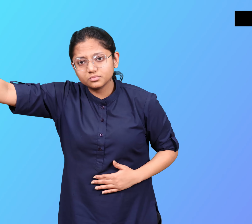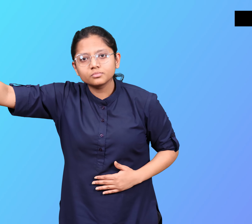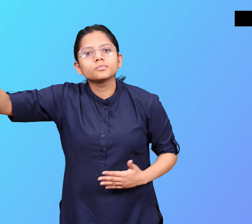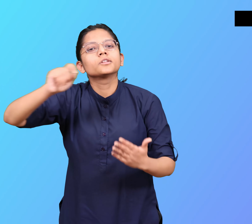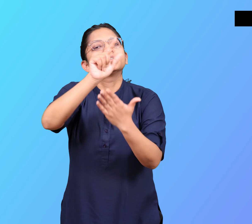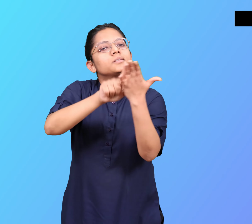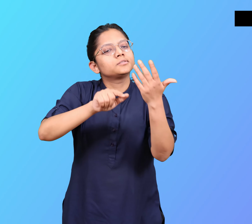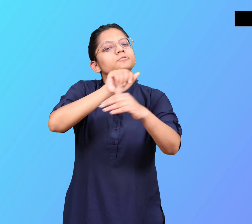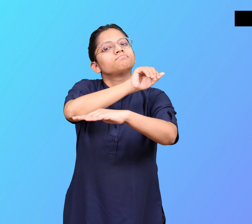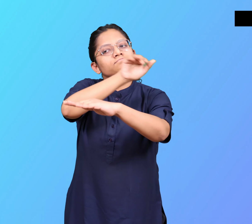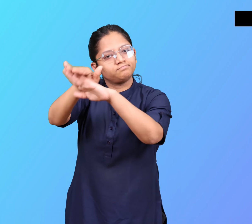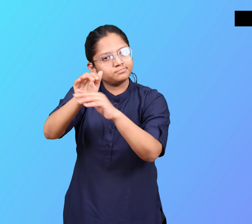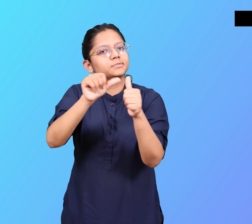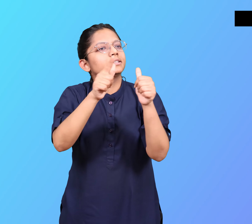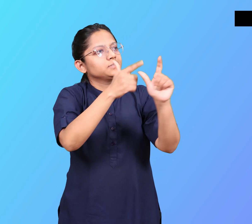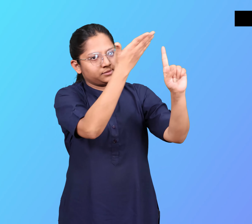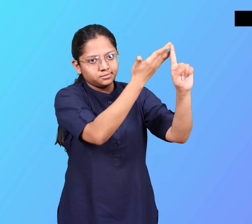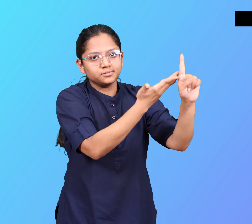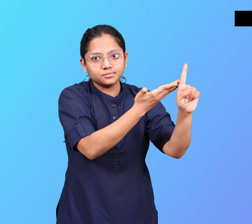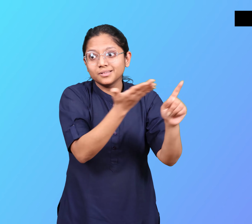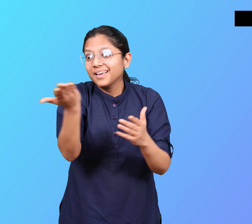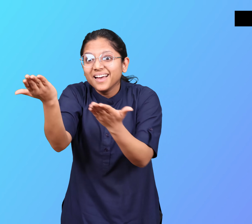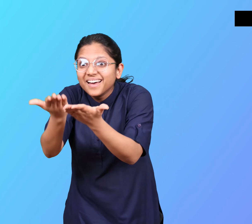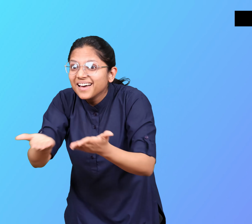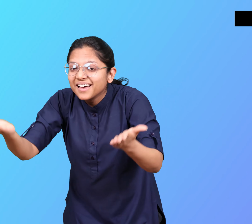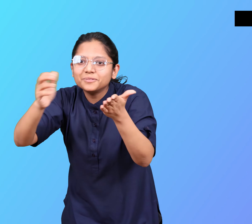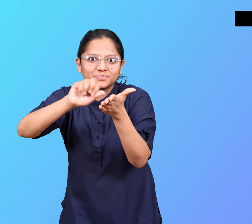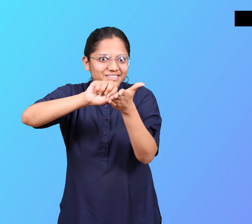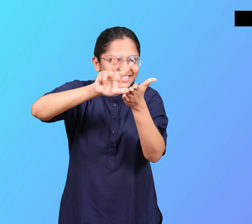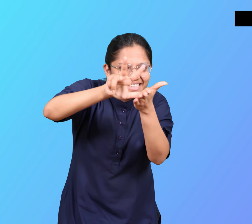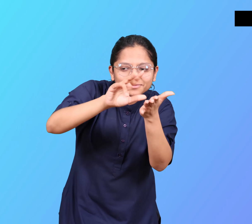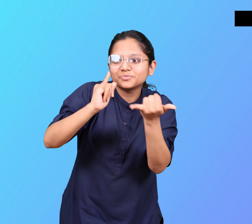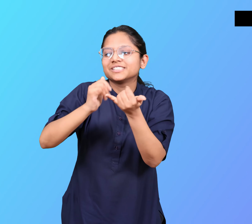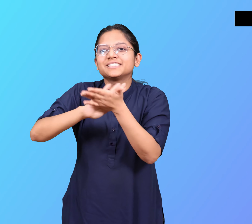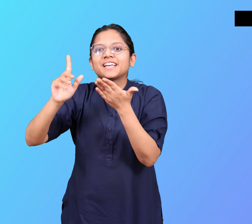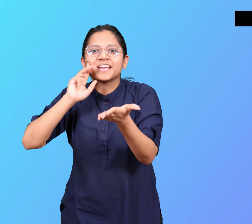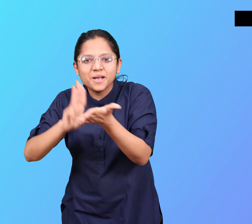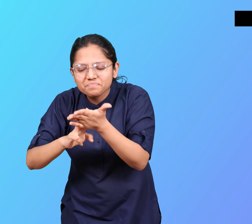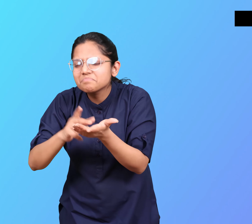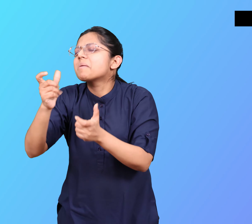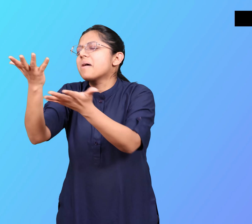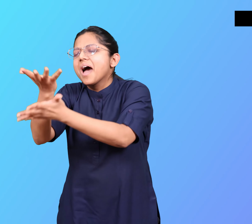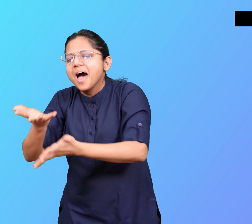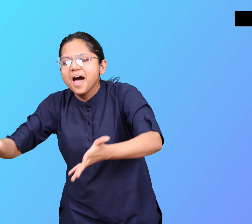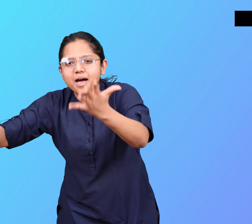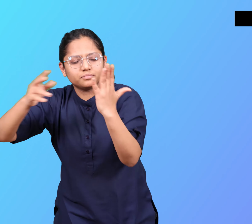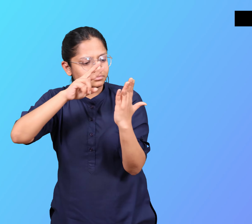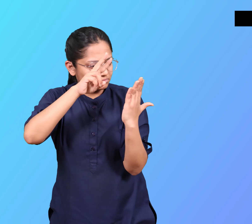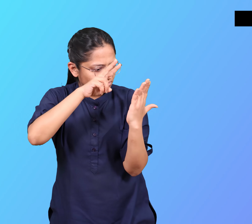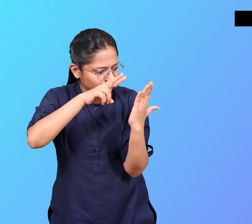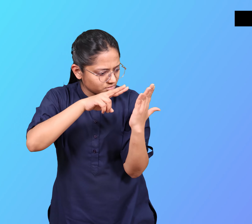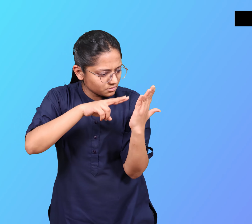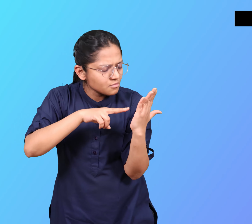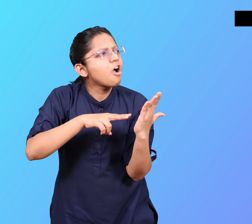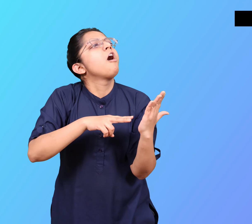So the letter that King Artaxerxes sent was read to Rehum, Shimshai the secretary and the people with them.